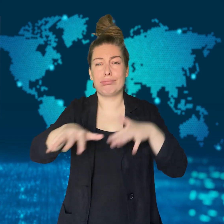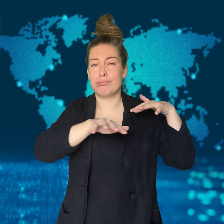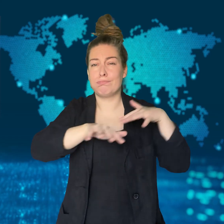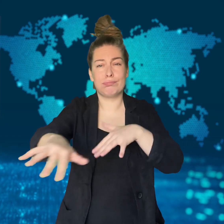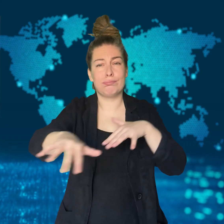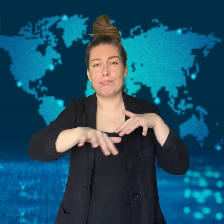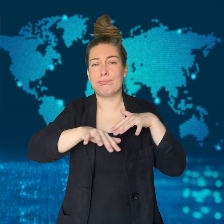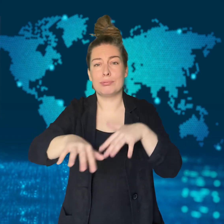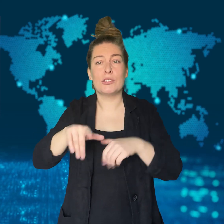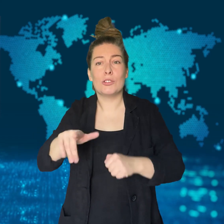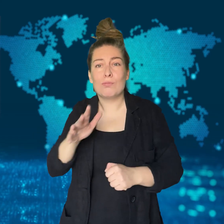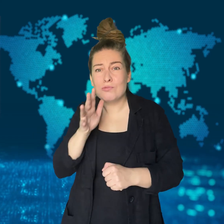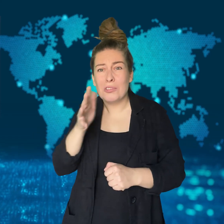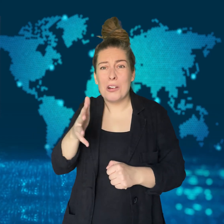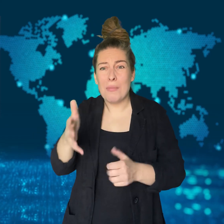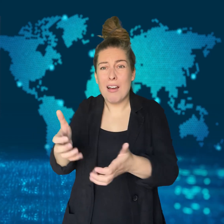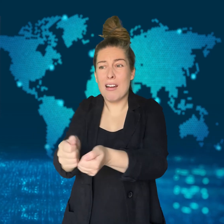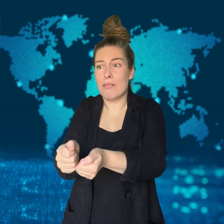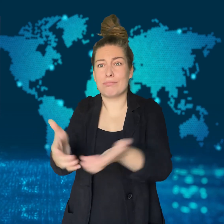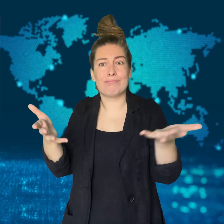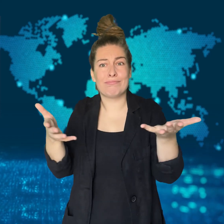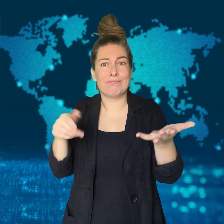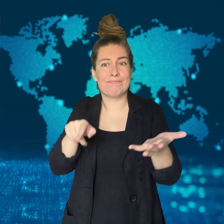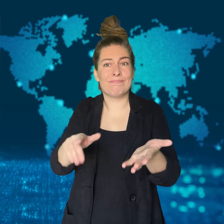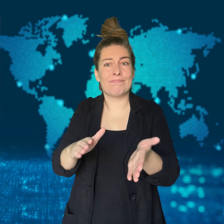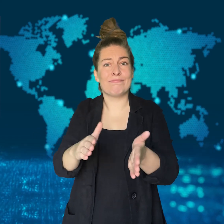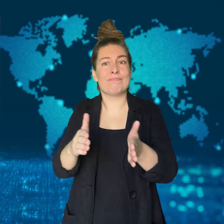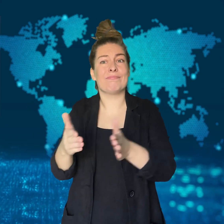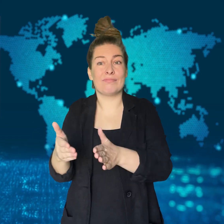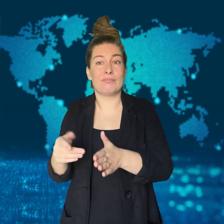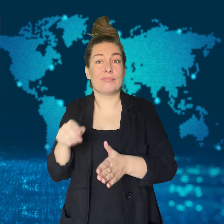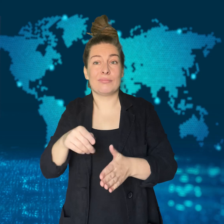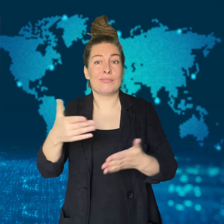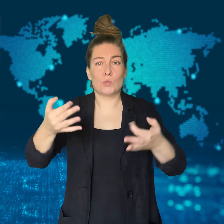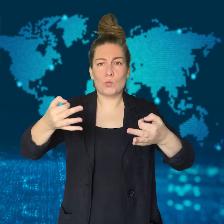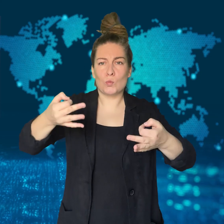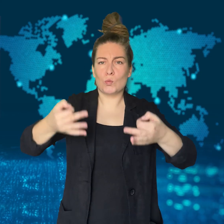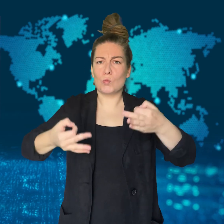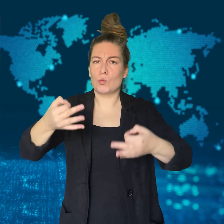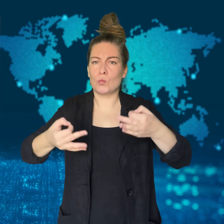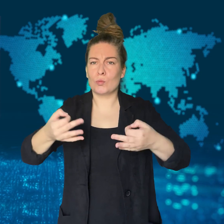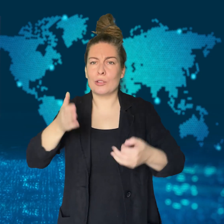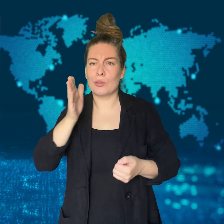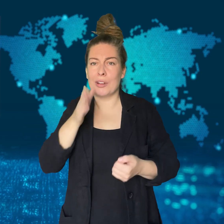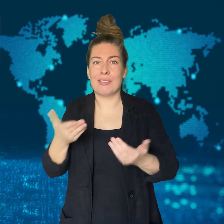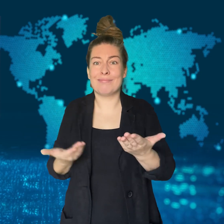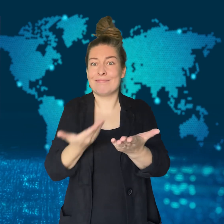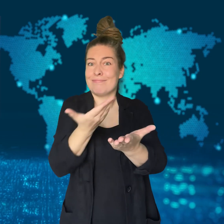The case will be heard over a 12-week period starting on October 21st.